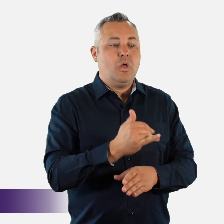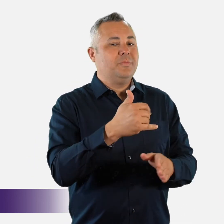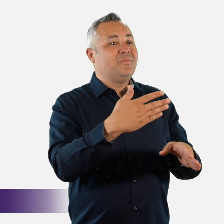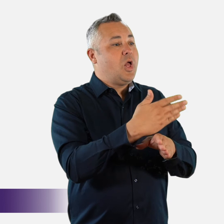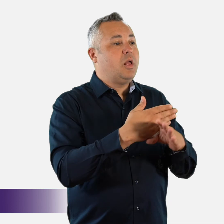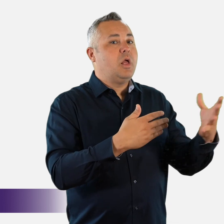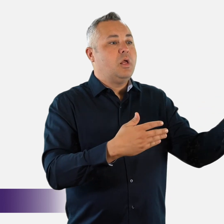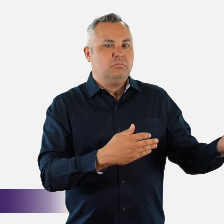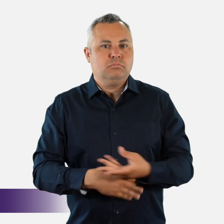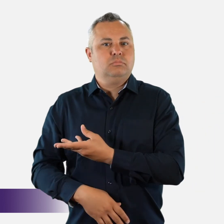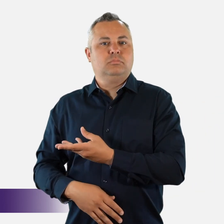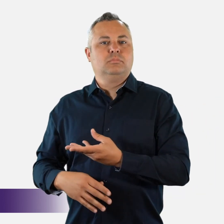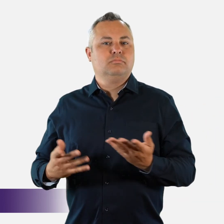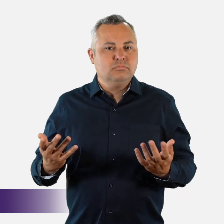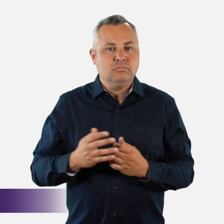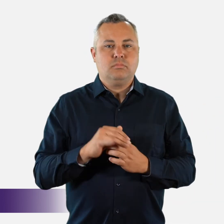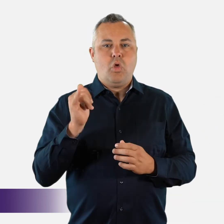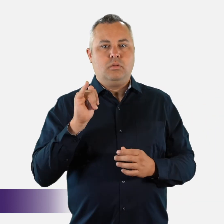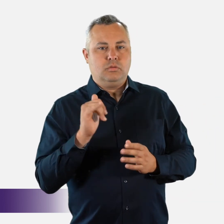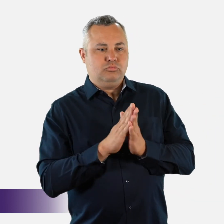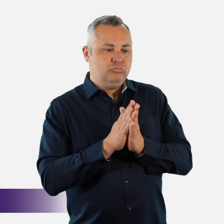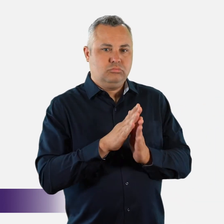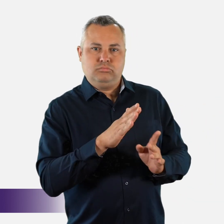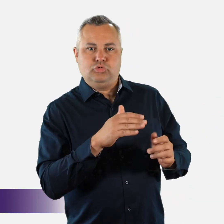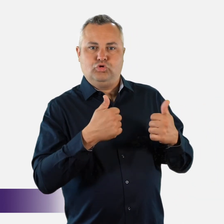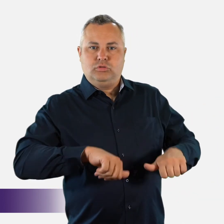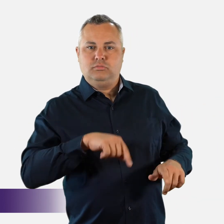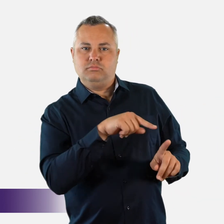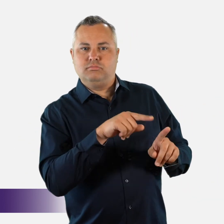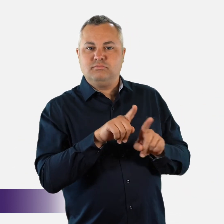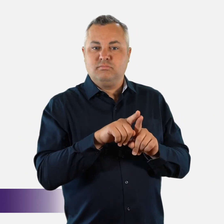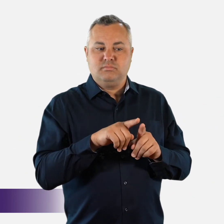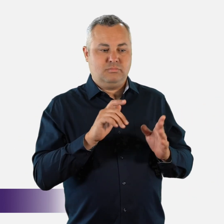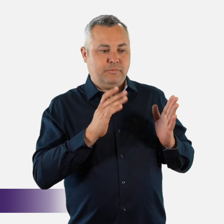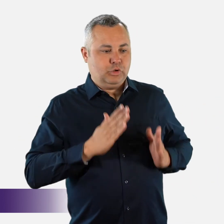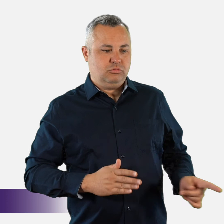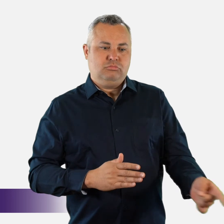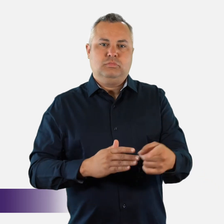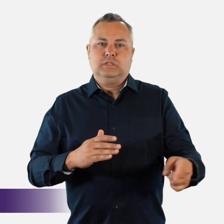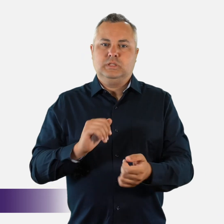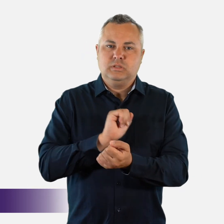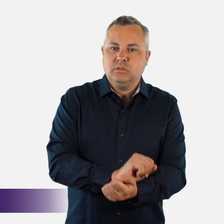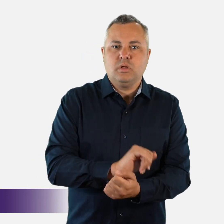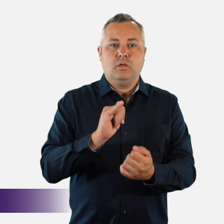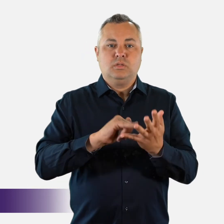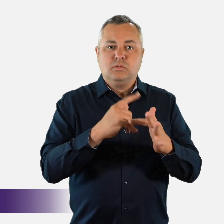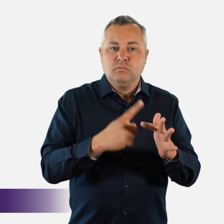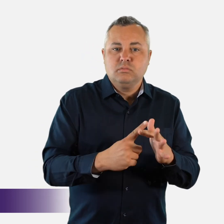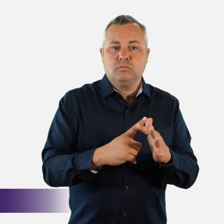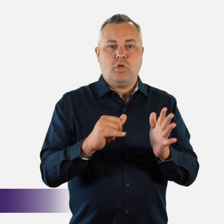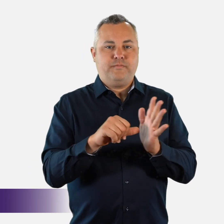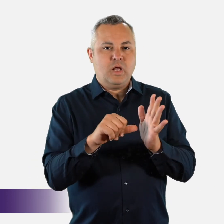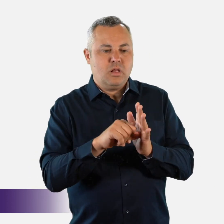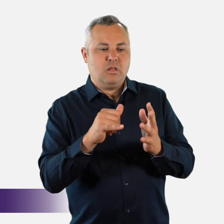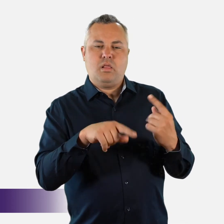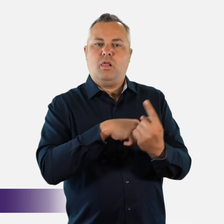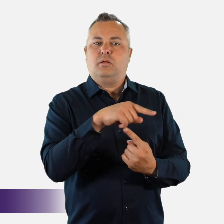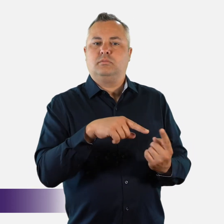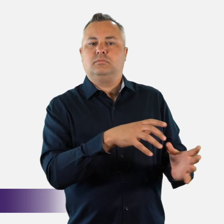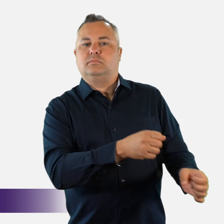including taking physical, sexual, financial or economic advantage.